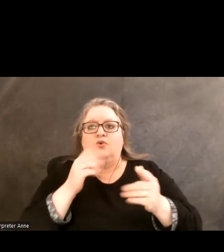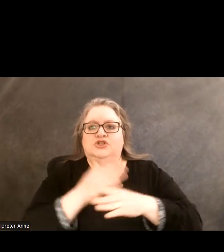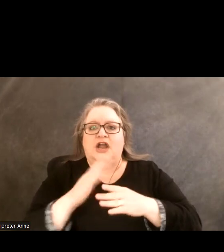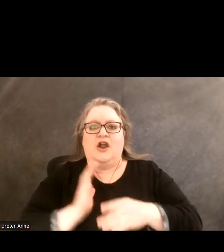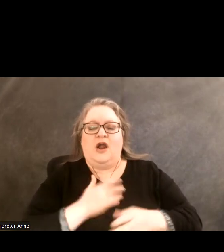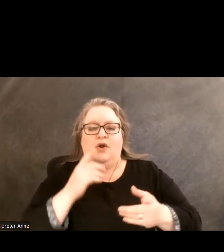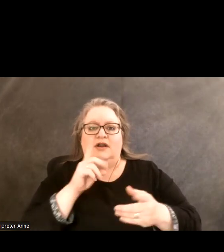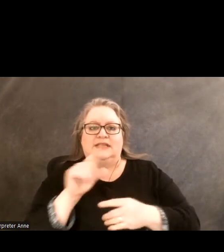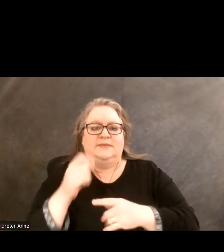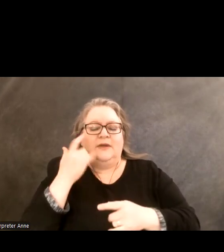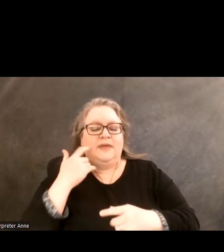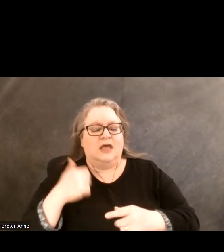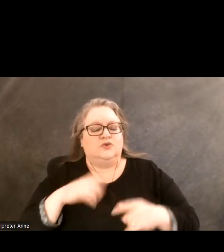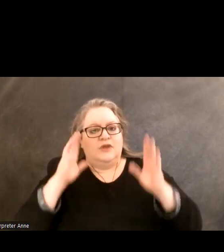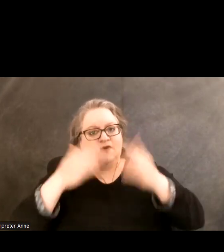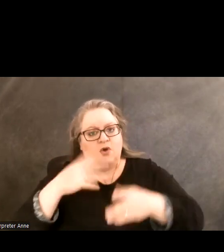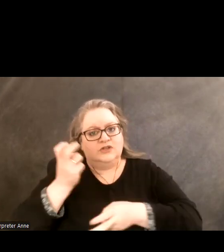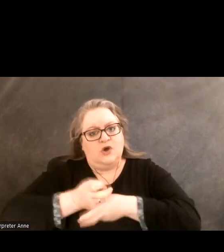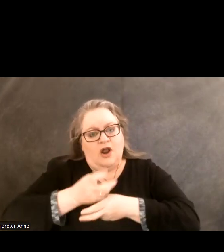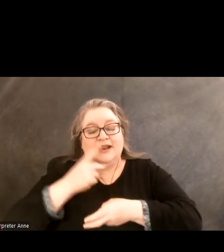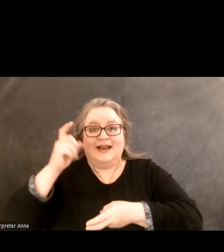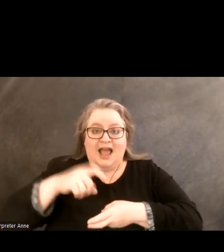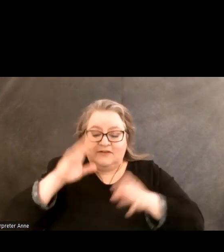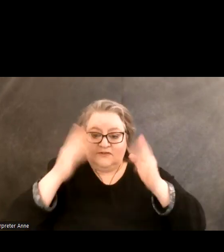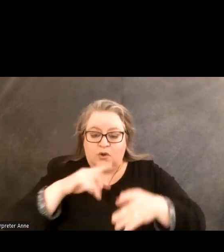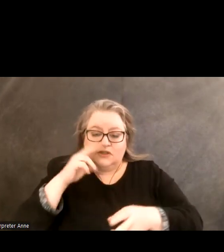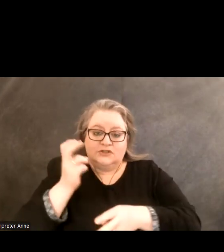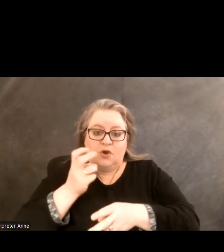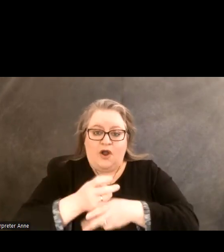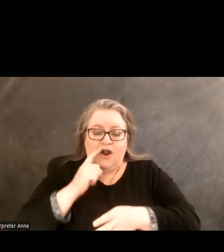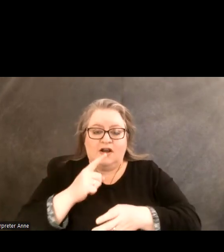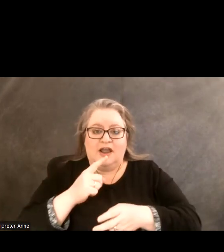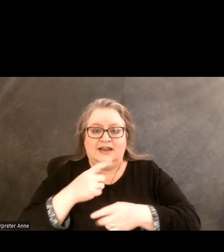hard and have to focus so hard on carving out access for